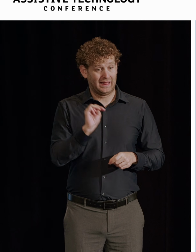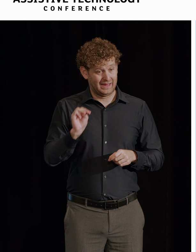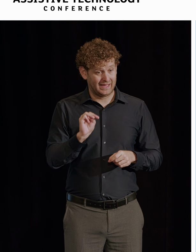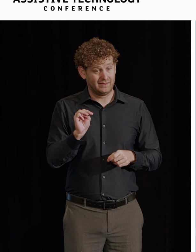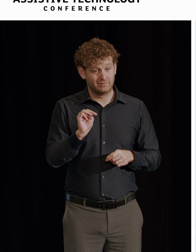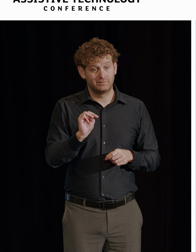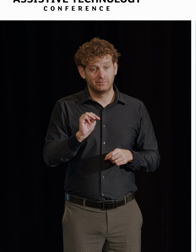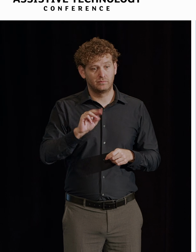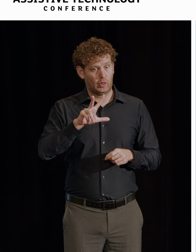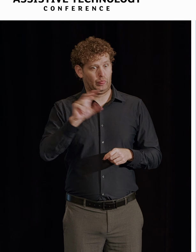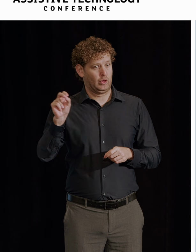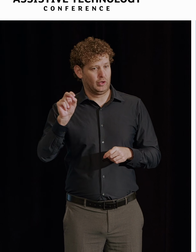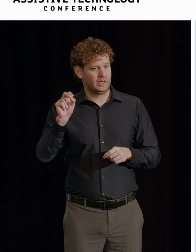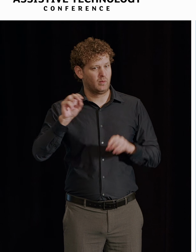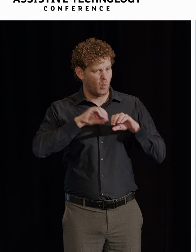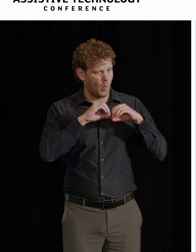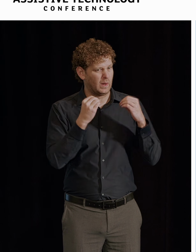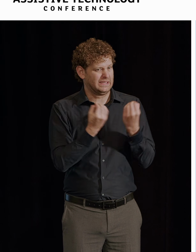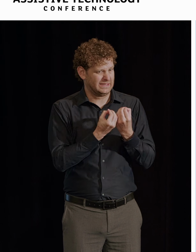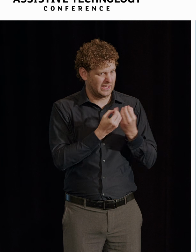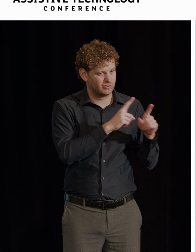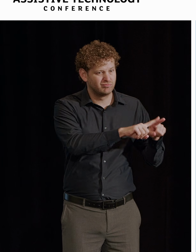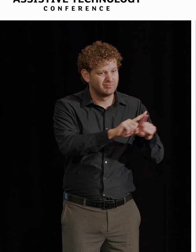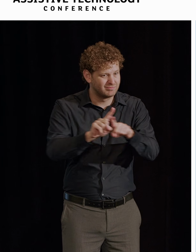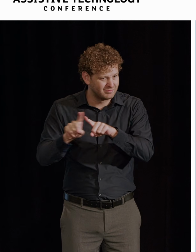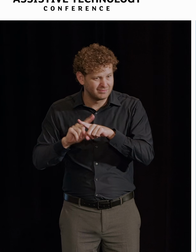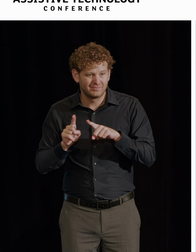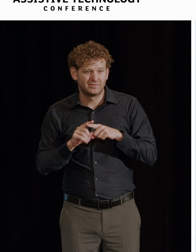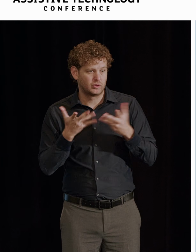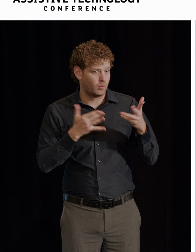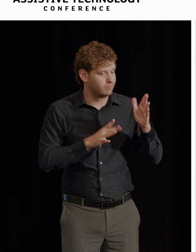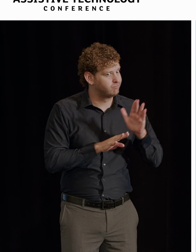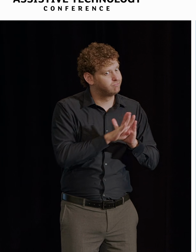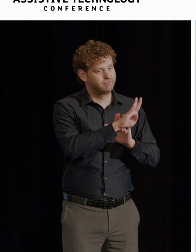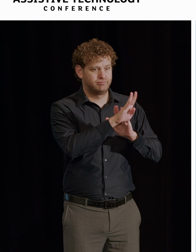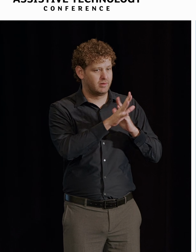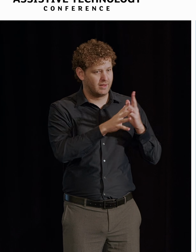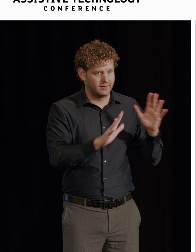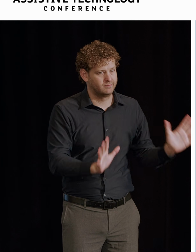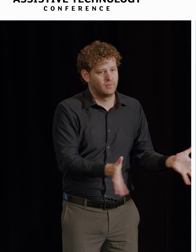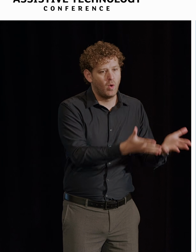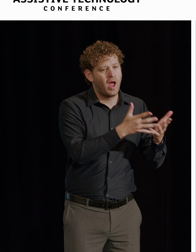providing $25,000 or $50,000 for organizations already using AI glasses to scale their impact,